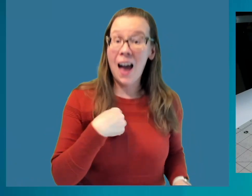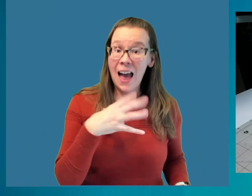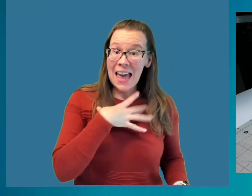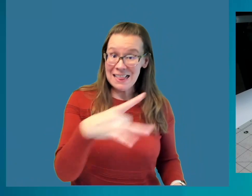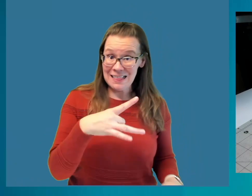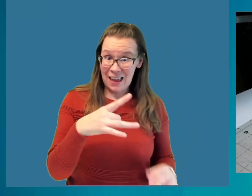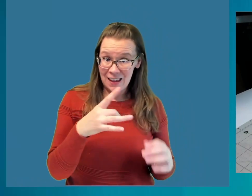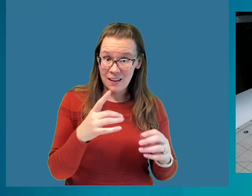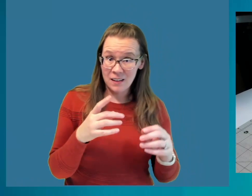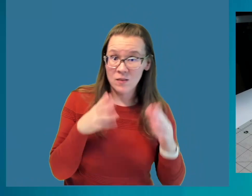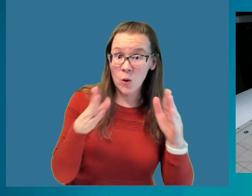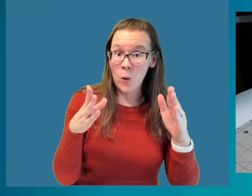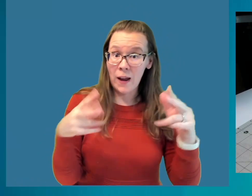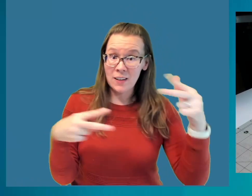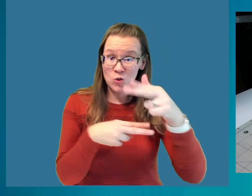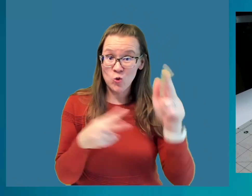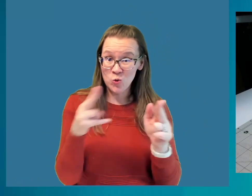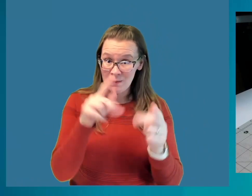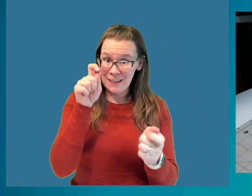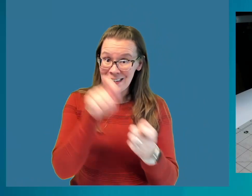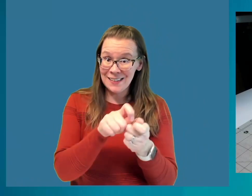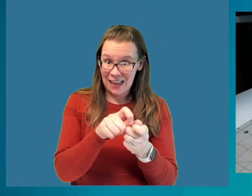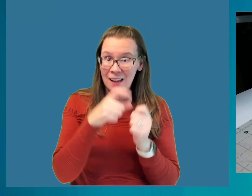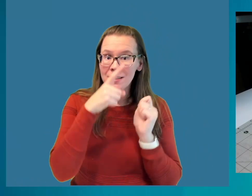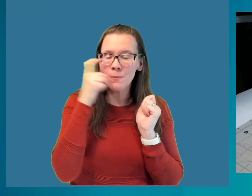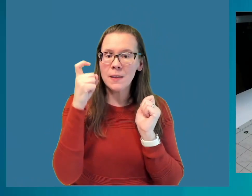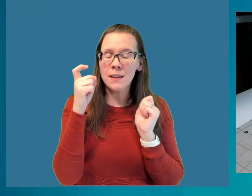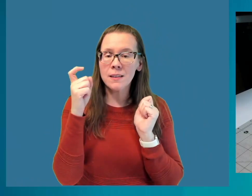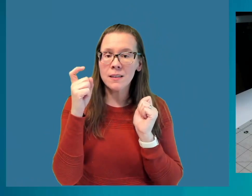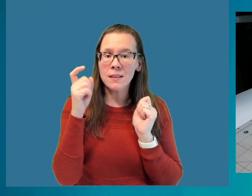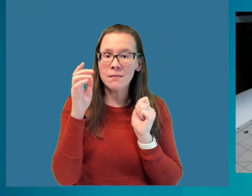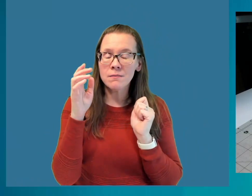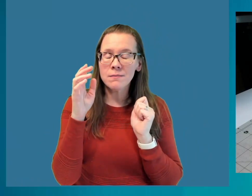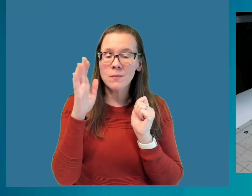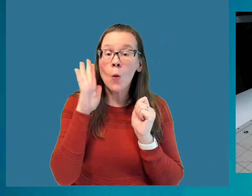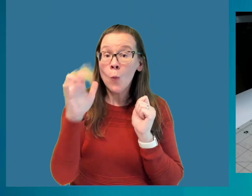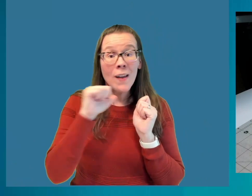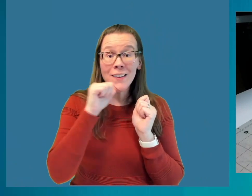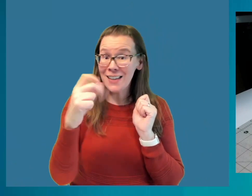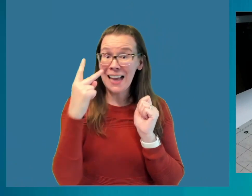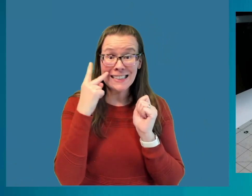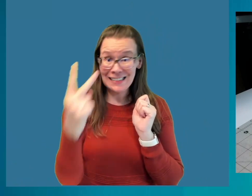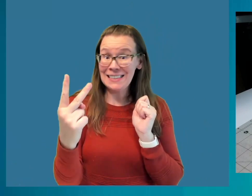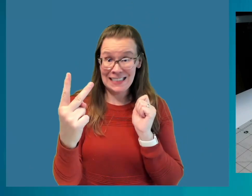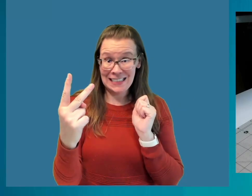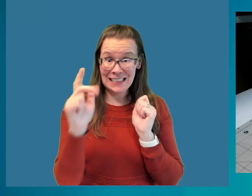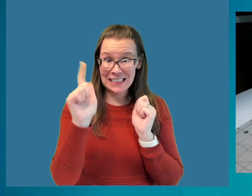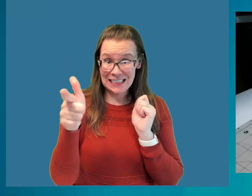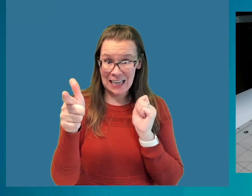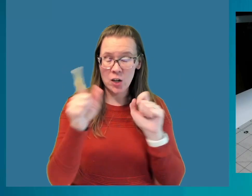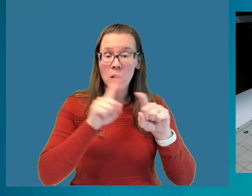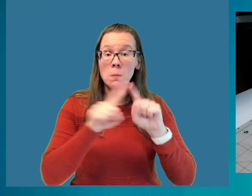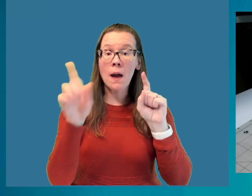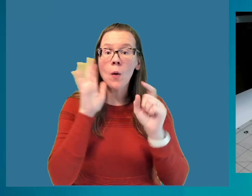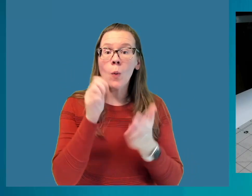now I have a 5 inch by 7 inch square. I like to trim it very precisely at this point, um,